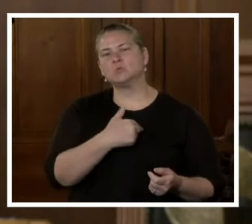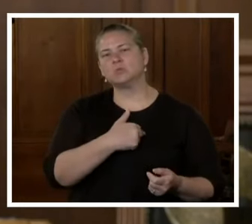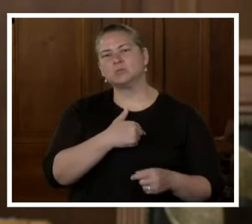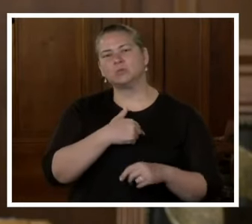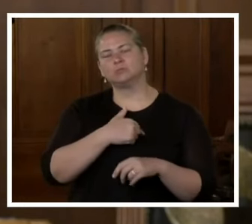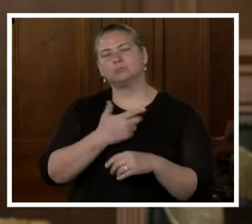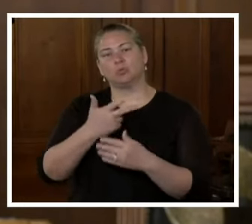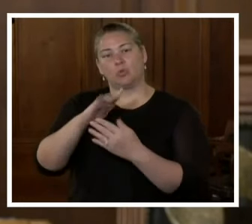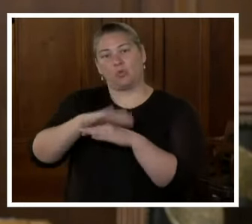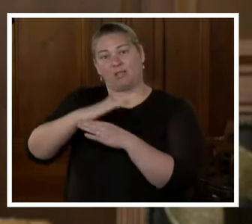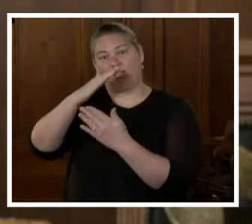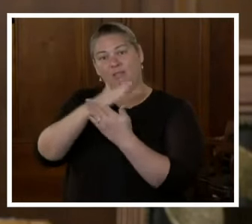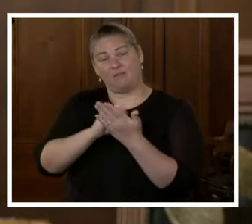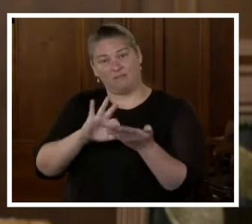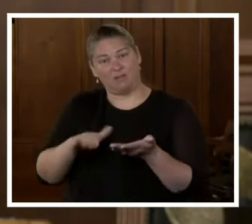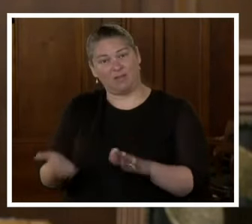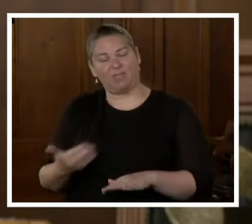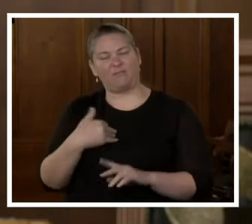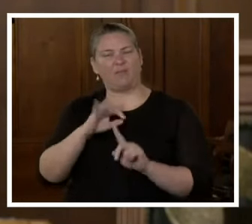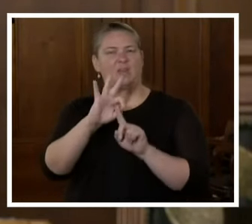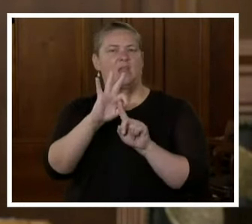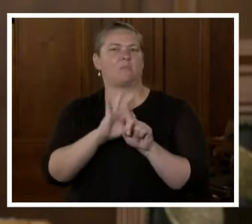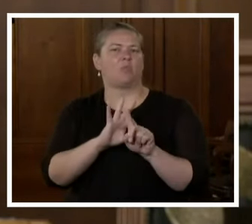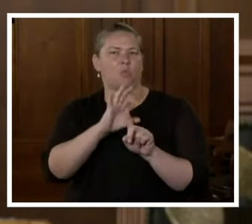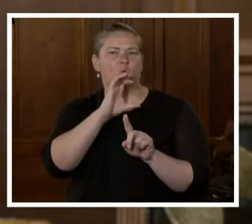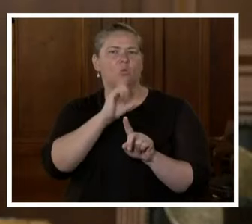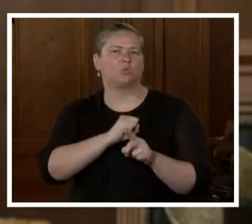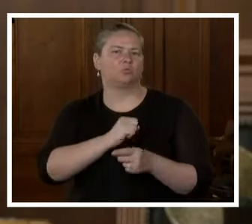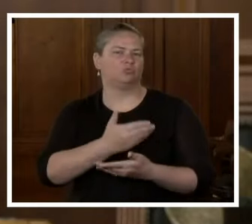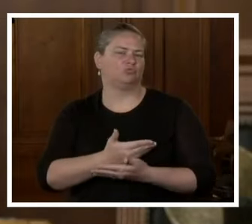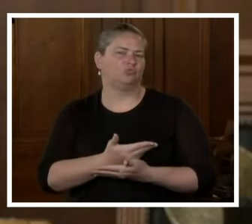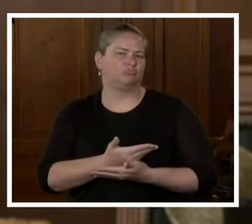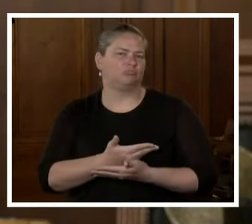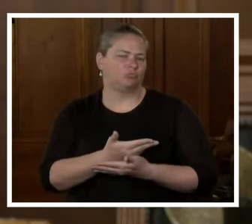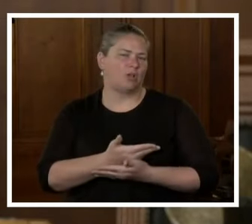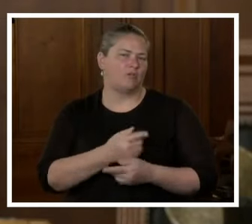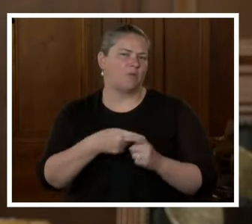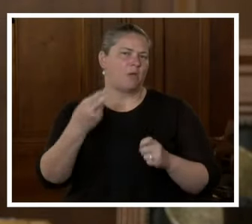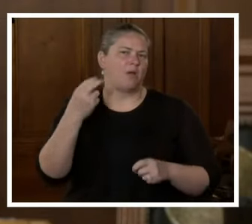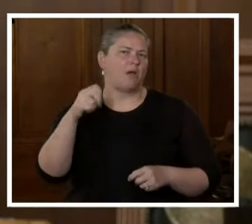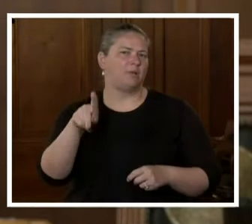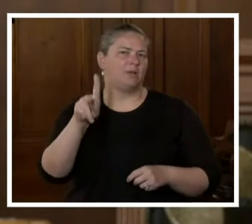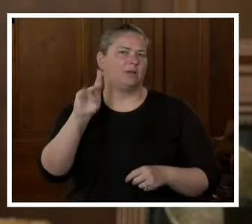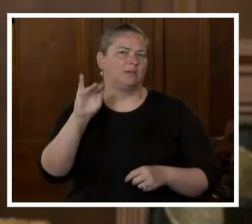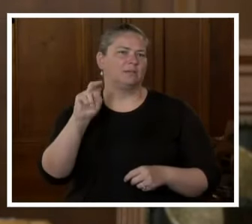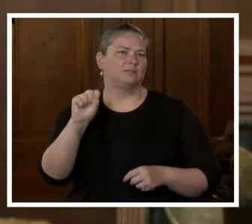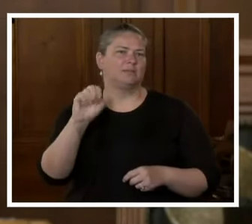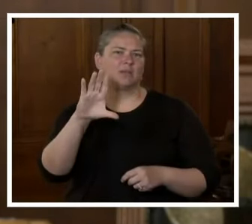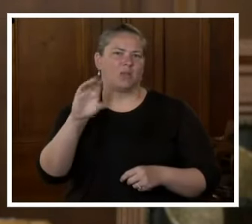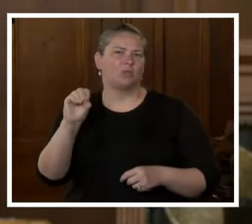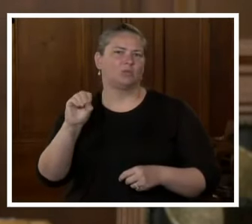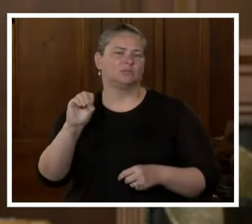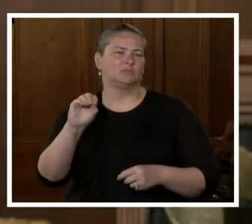KNOW, AND IT'S A FAMILY I NEVER MET, EVEN IN MY DAD'S HOMETOWN